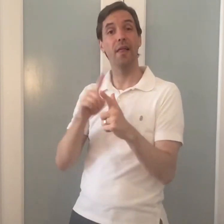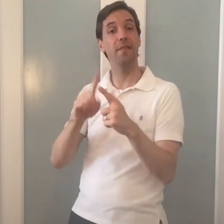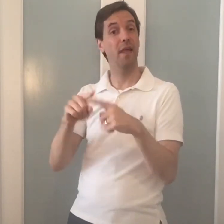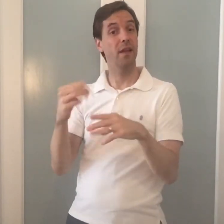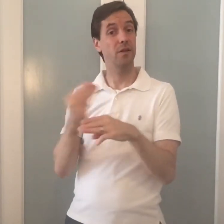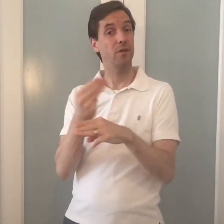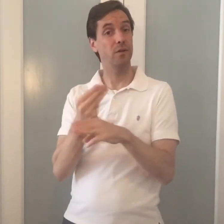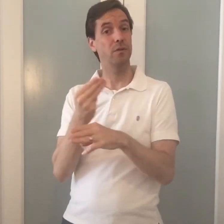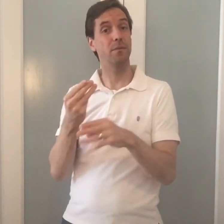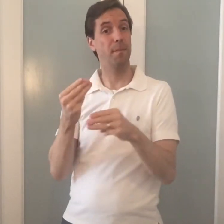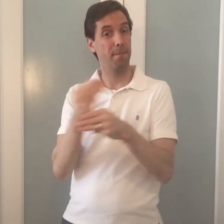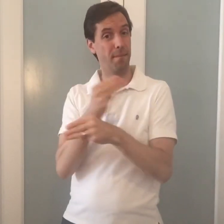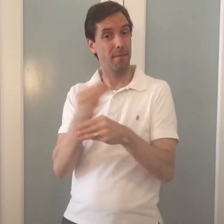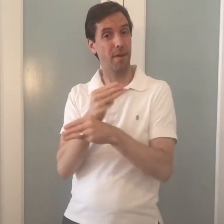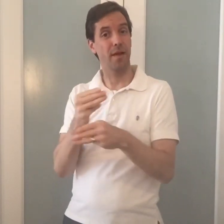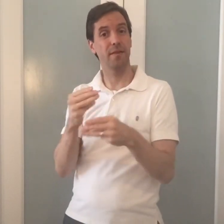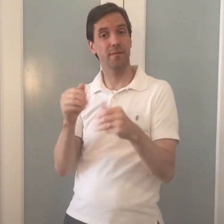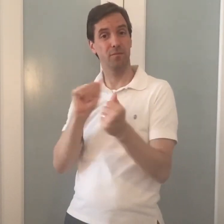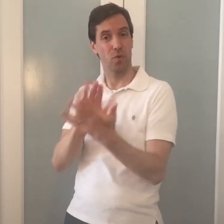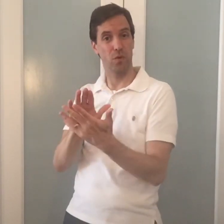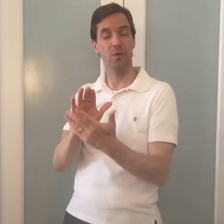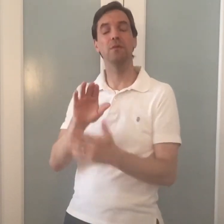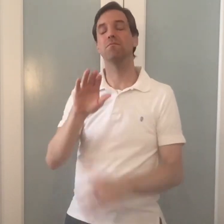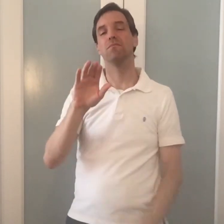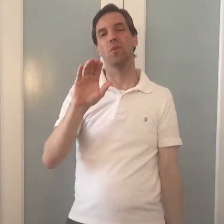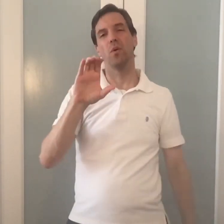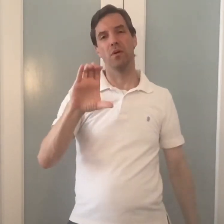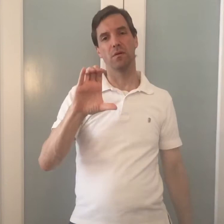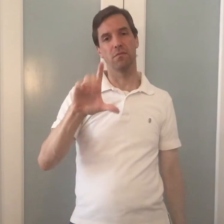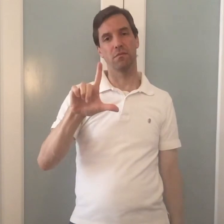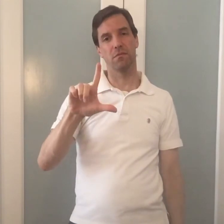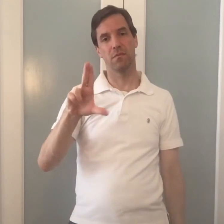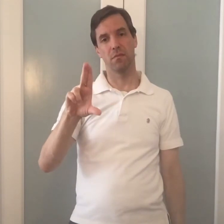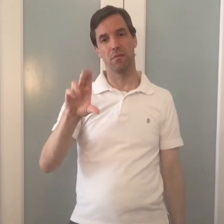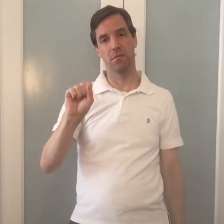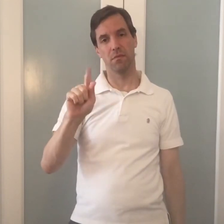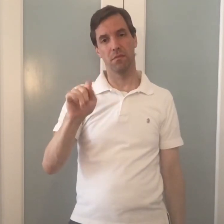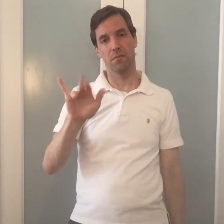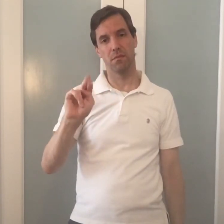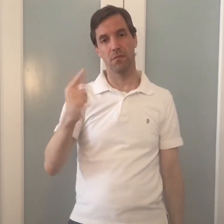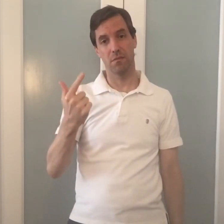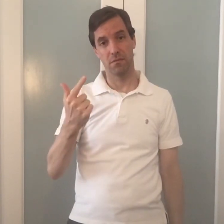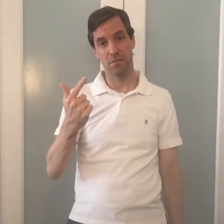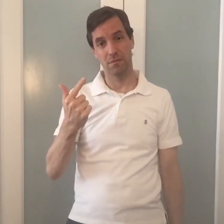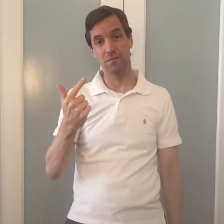and then uses math- / algorithm- based approaches